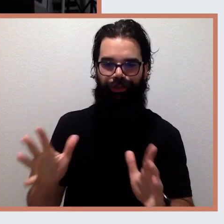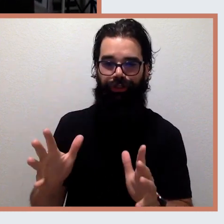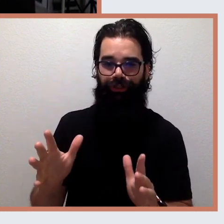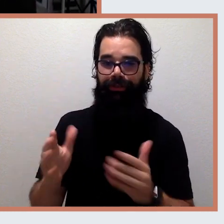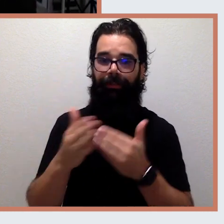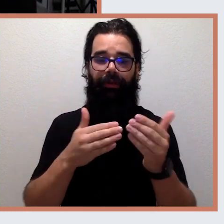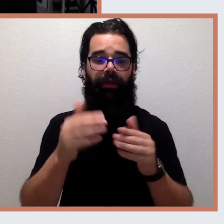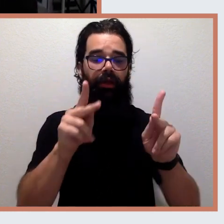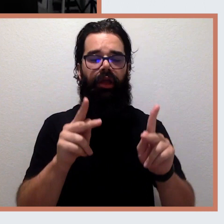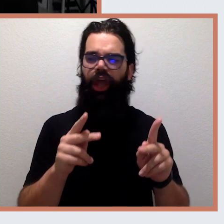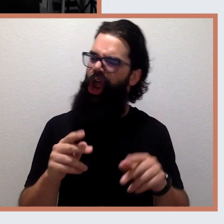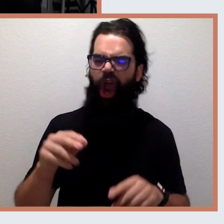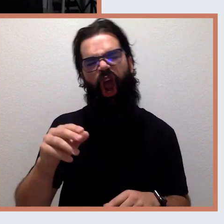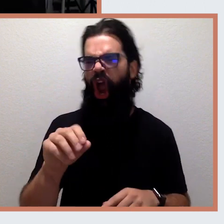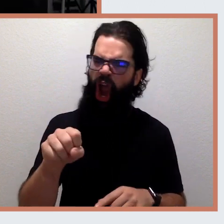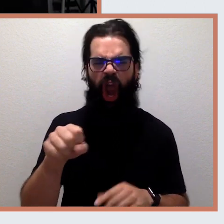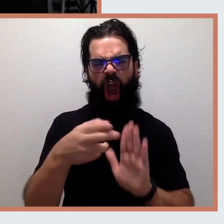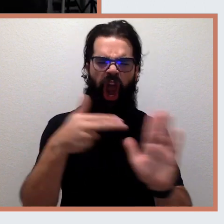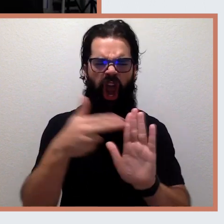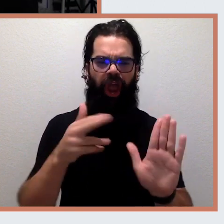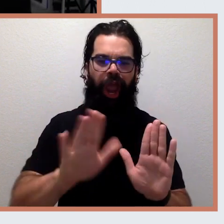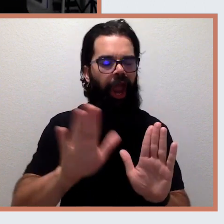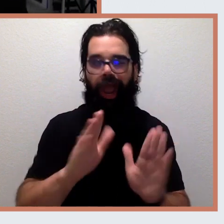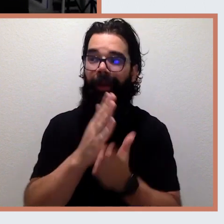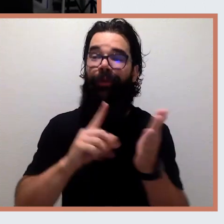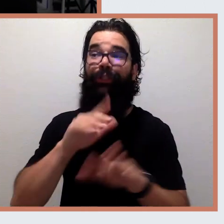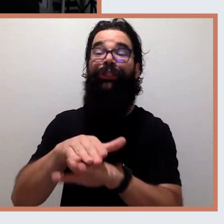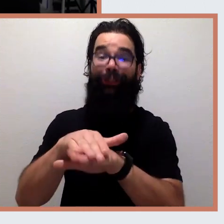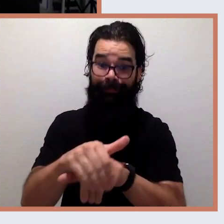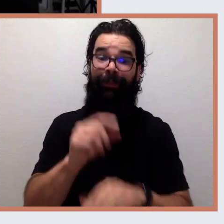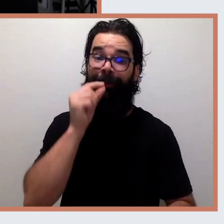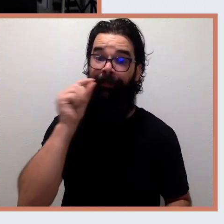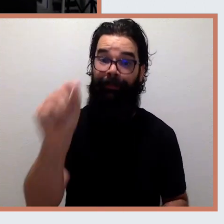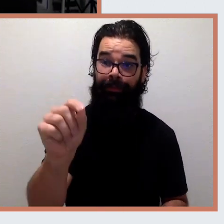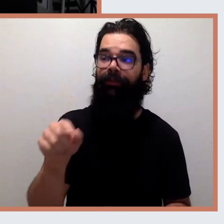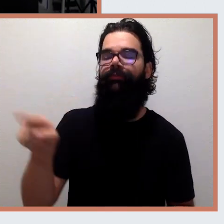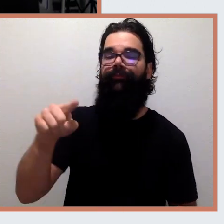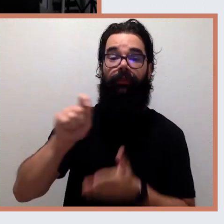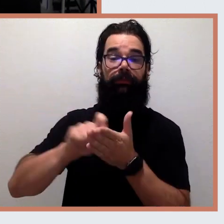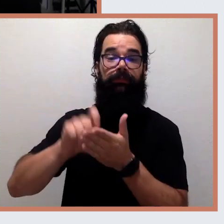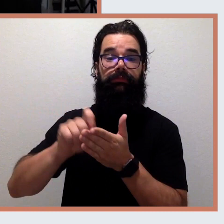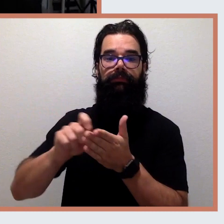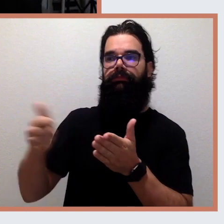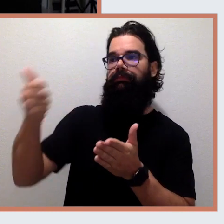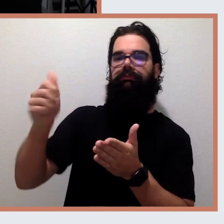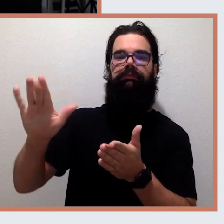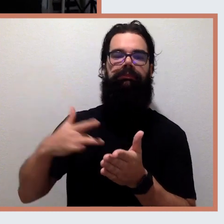that some people would make that are ignorant, so sometimes people are hypocritical because they'll write storylines that are stereotypical,